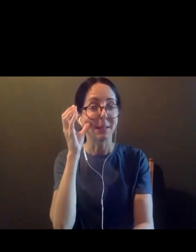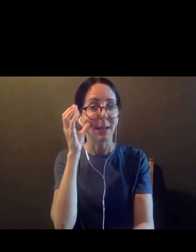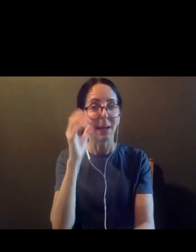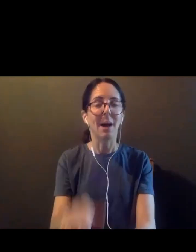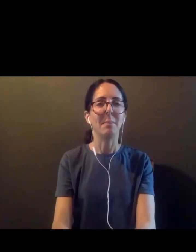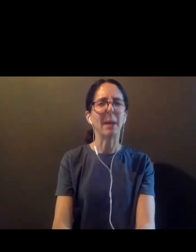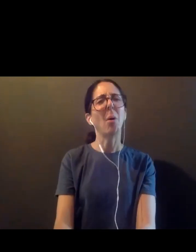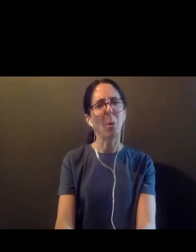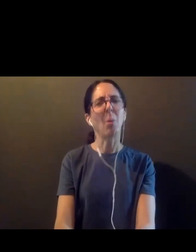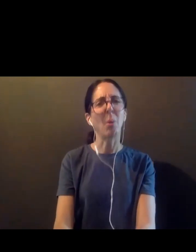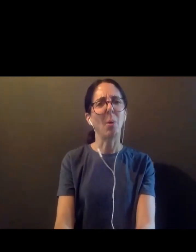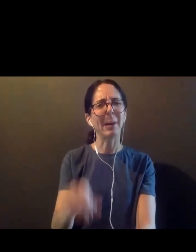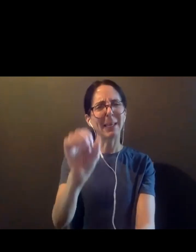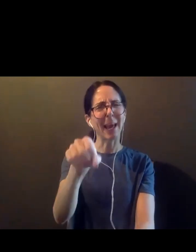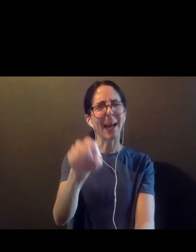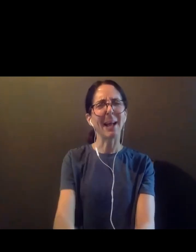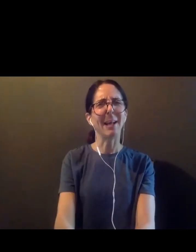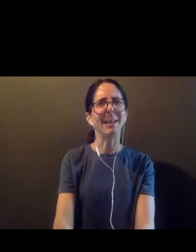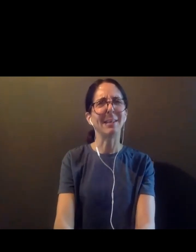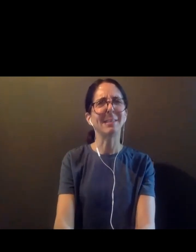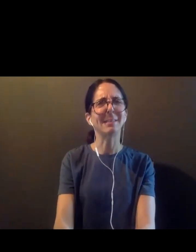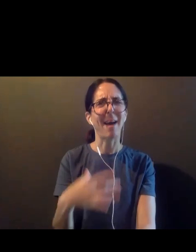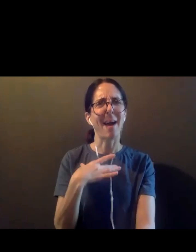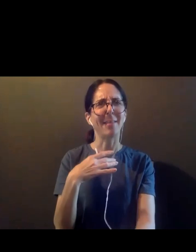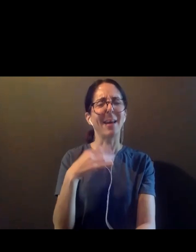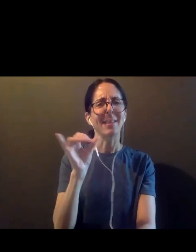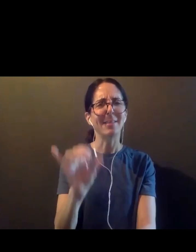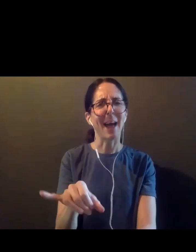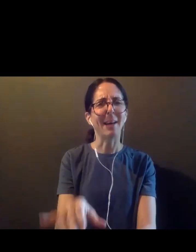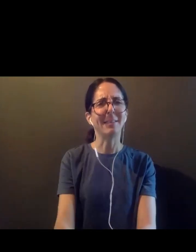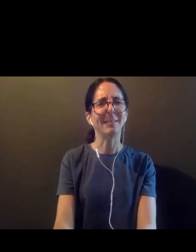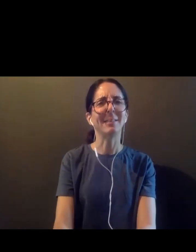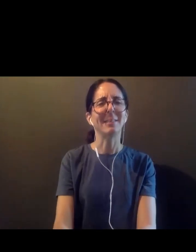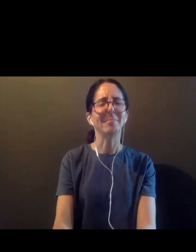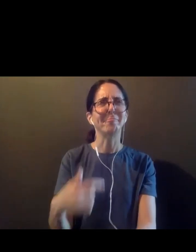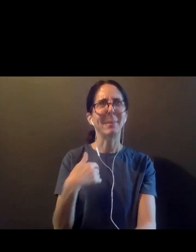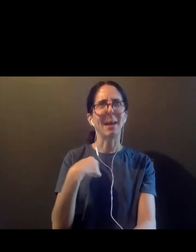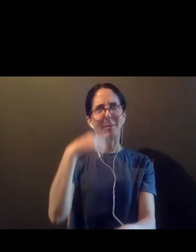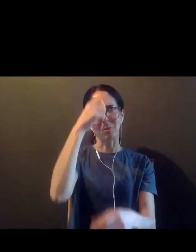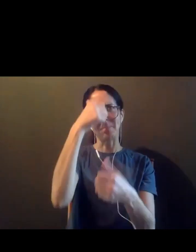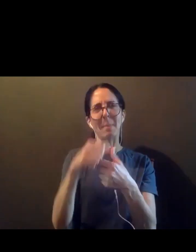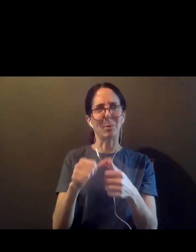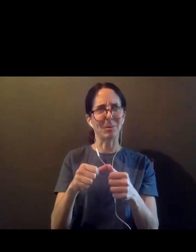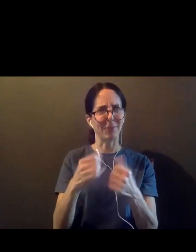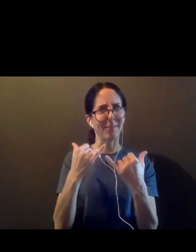yeah, I need to make sure those are bigger pockets that I set on there before we start to engage in anything else.